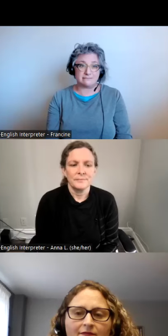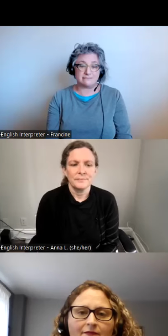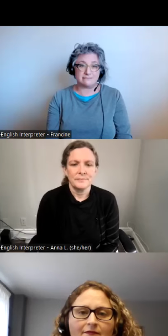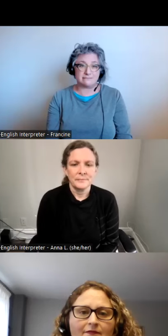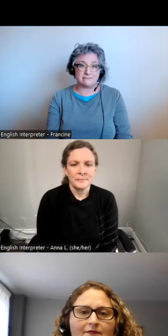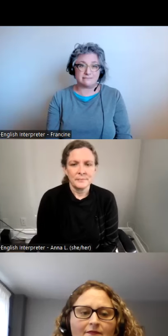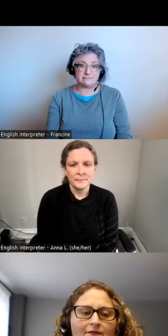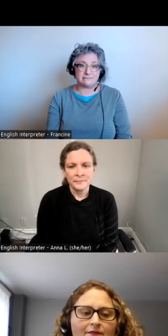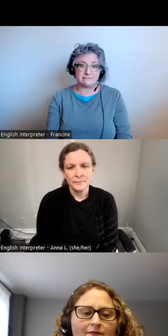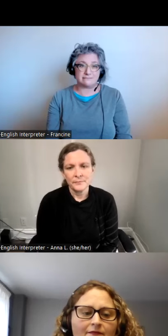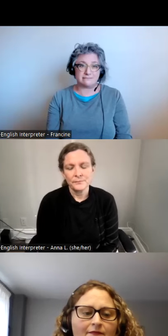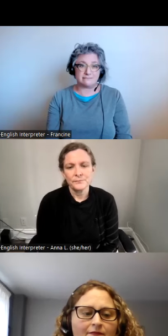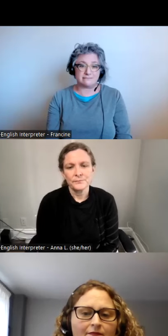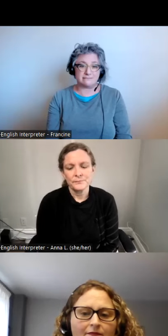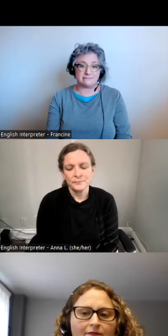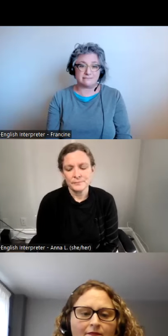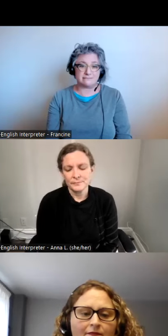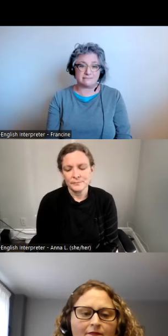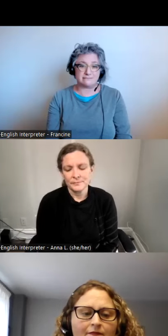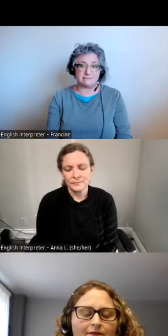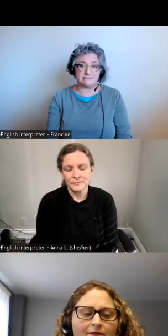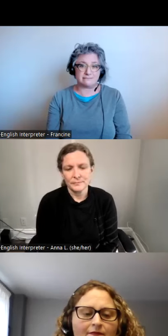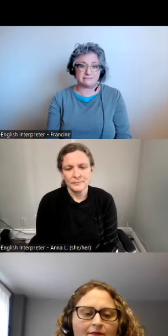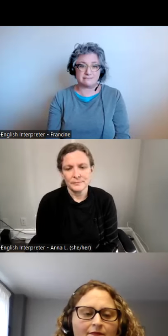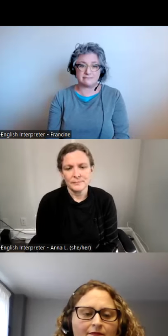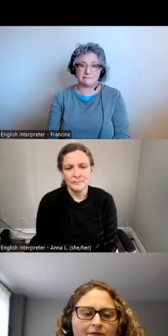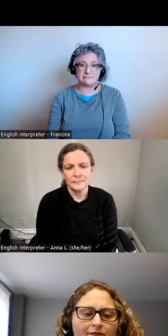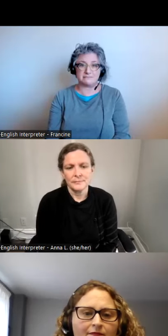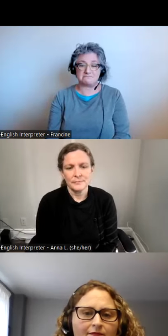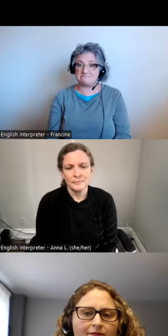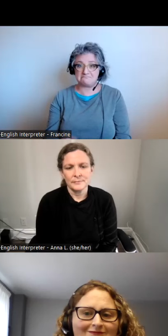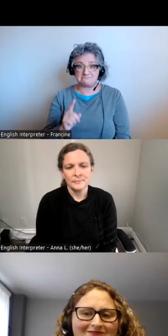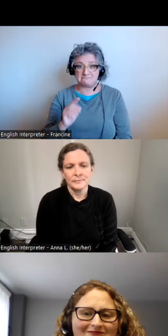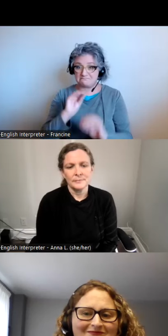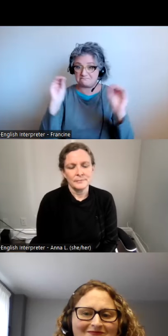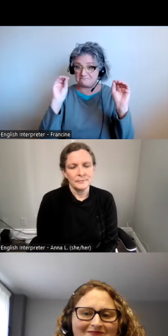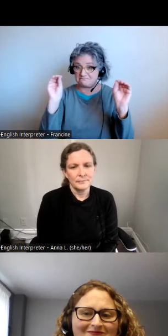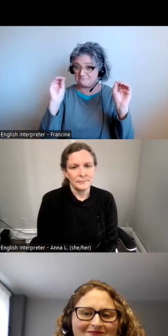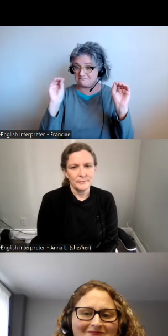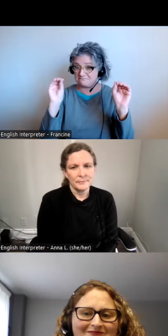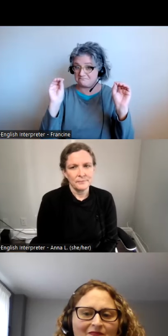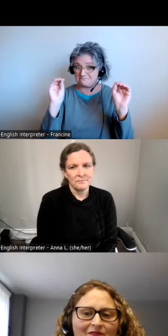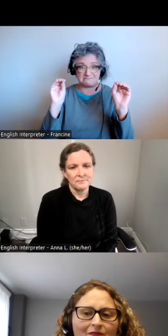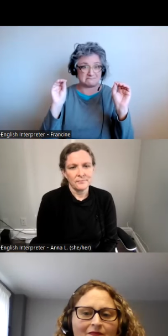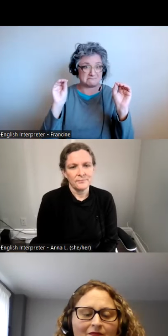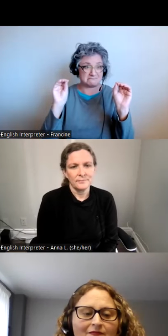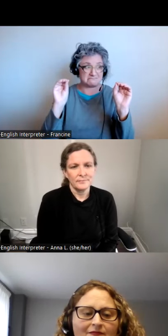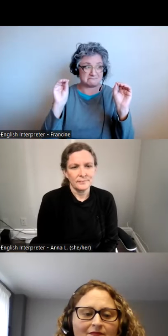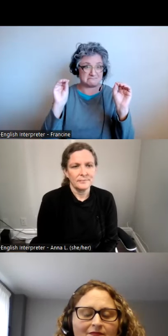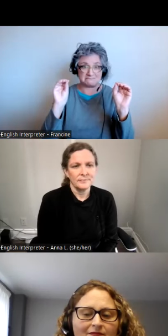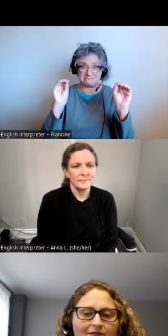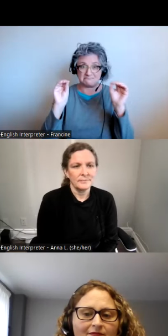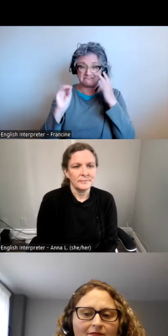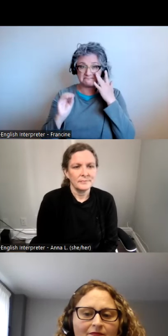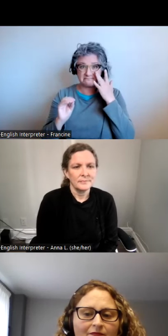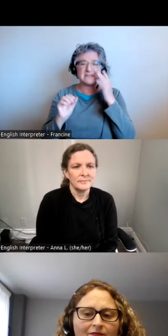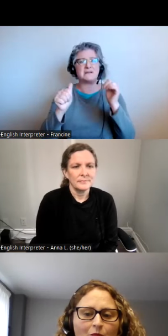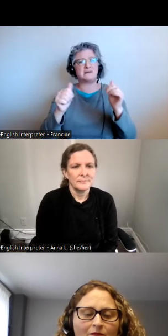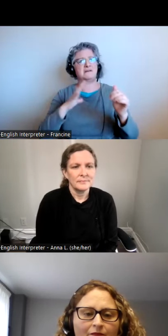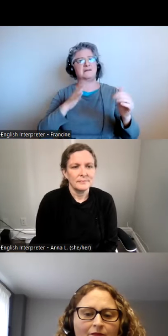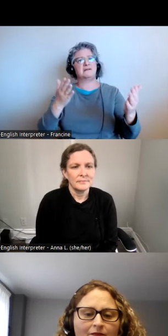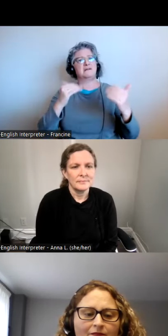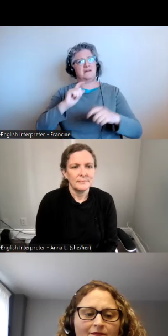type in the chat.